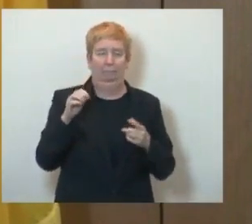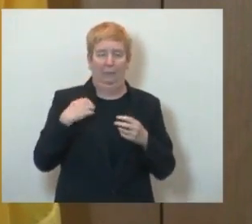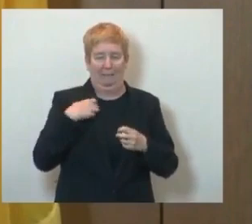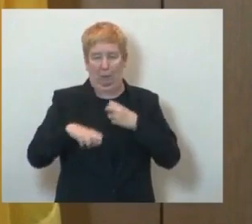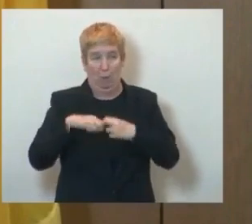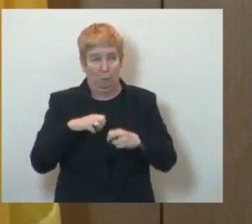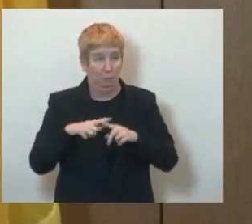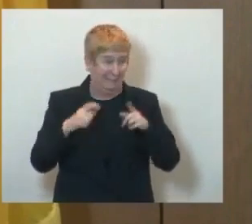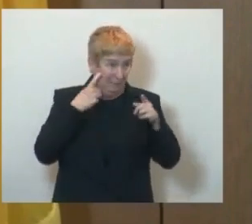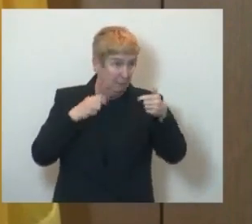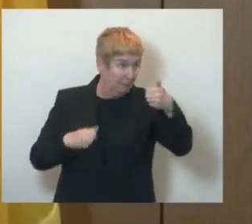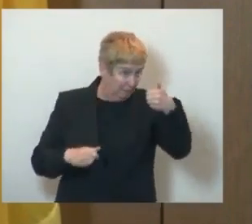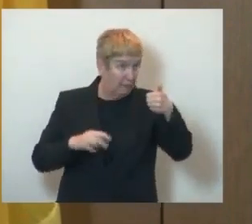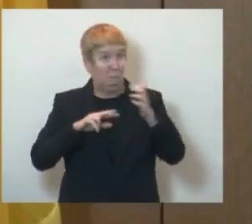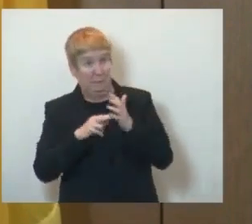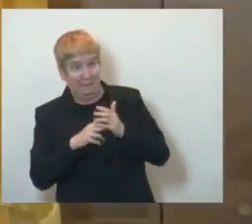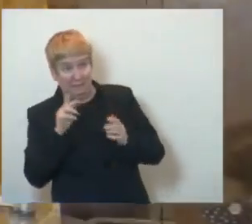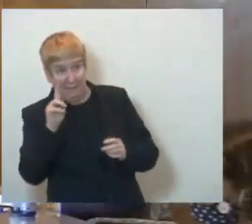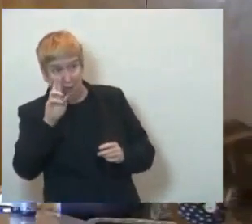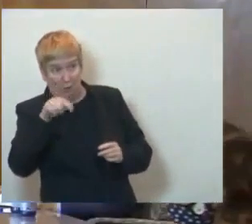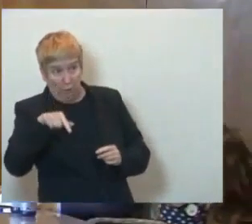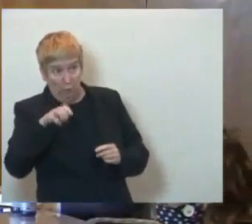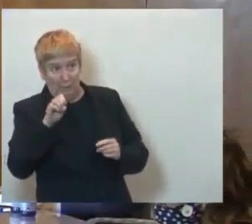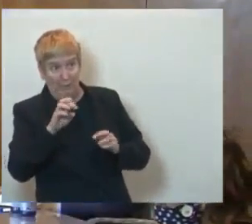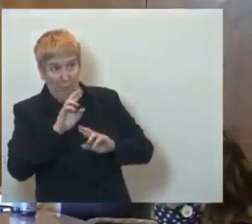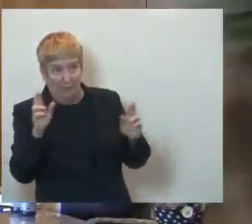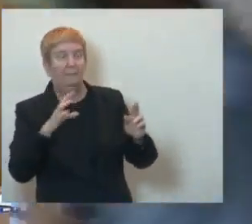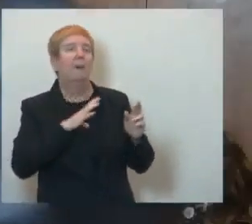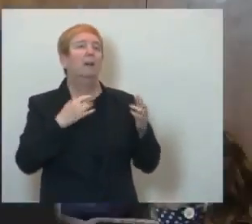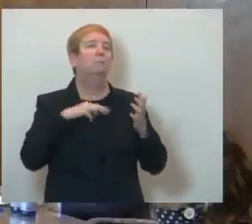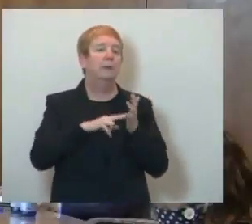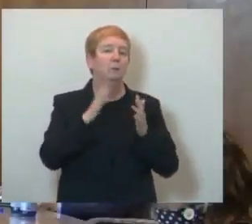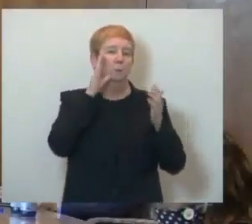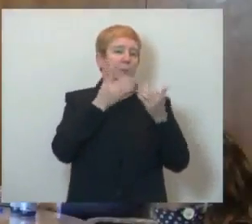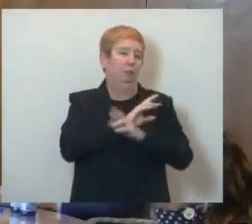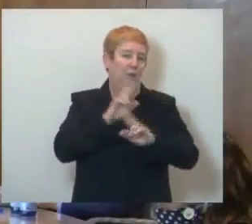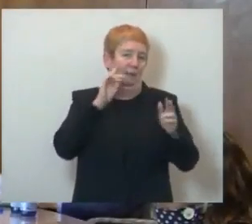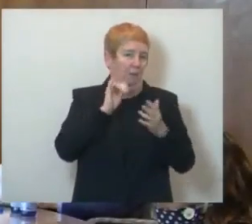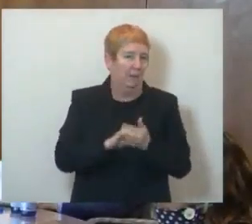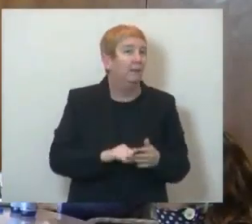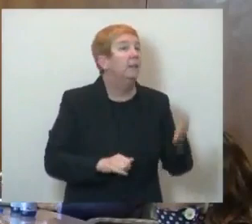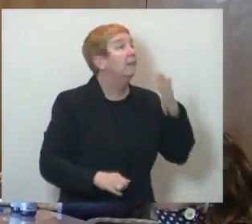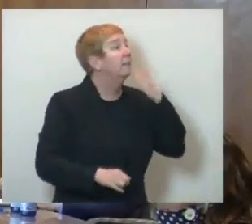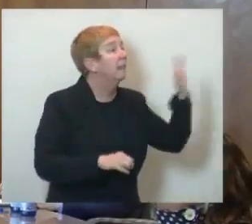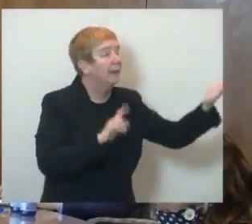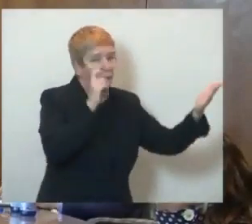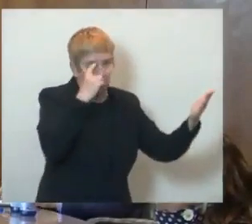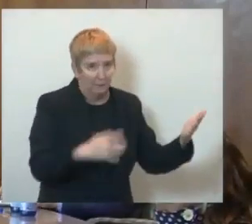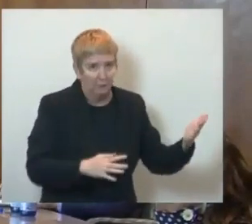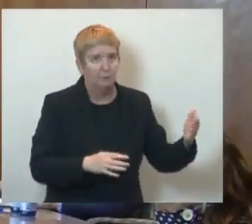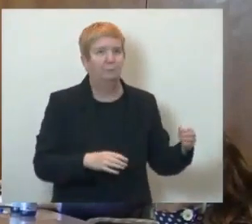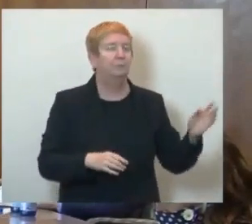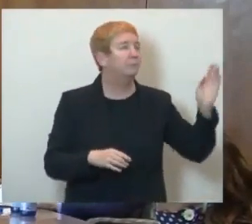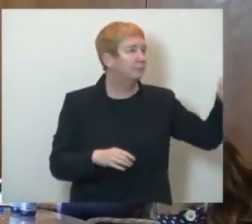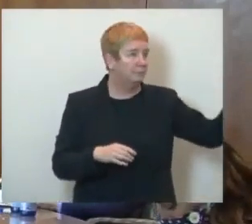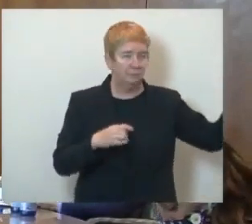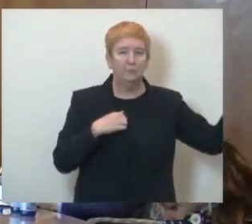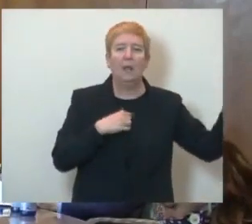THEY WERE HAVING SOME TECHNICAL DIFFICULTIES. I’M GETTING A GOOD POSITIVE THUMBS UP. SO I THINK ALL IS WELL.